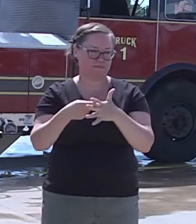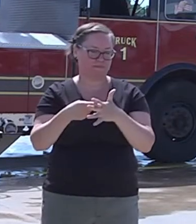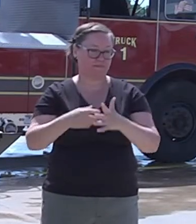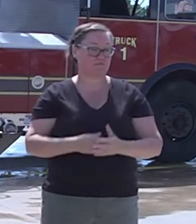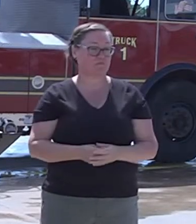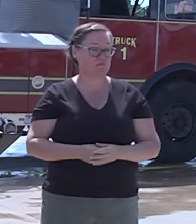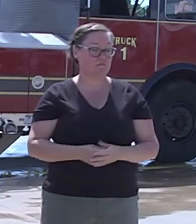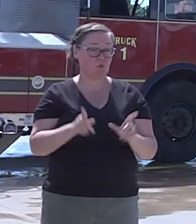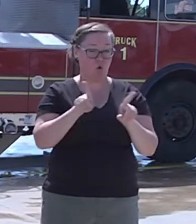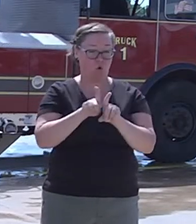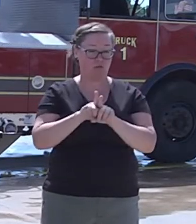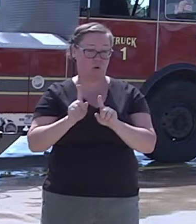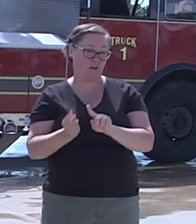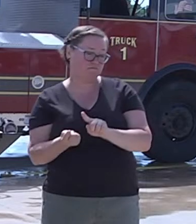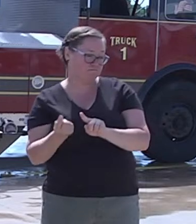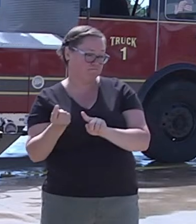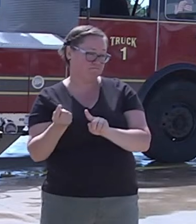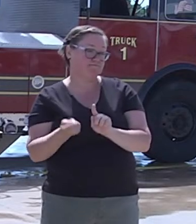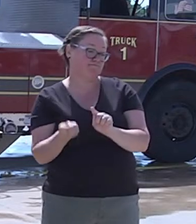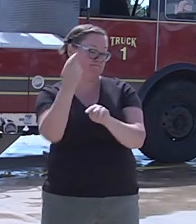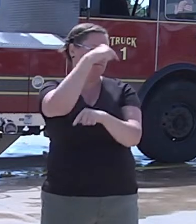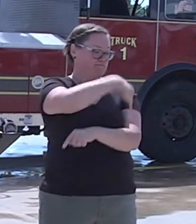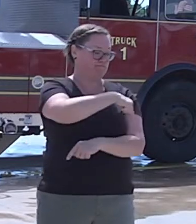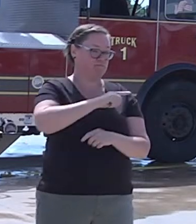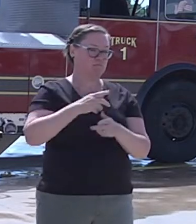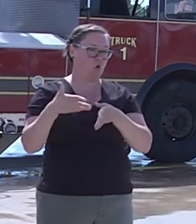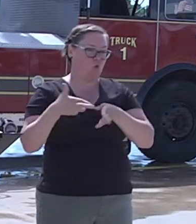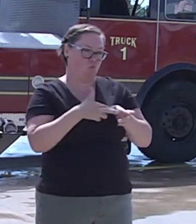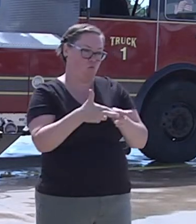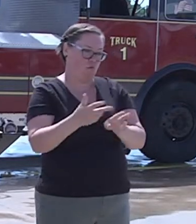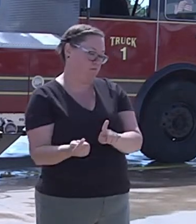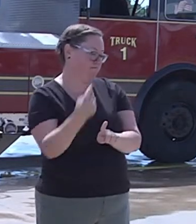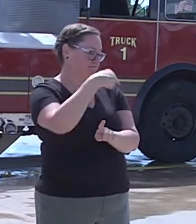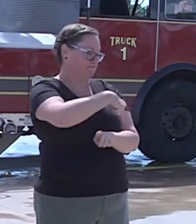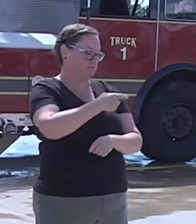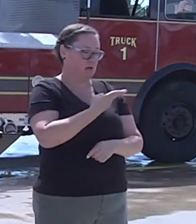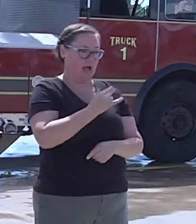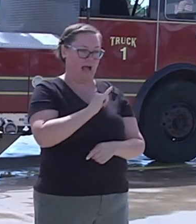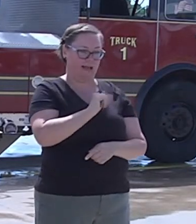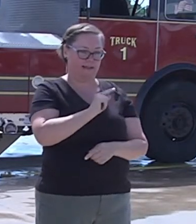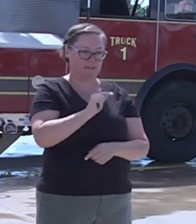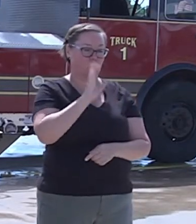of the stadium on the other side of the river at the Hyatt lawn we'll have some food trucks and